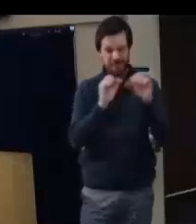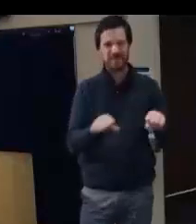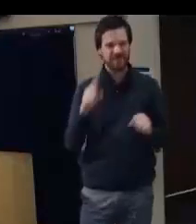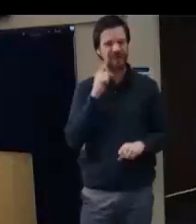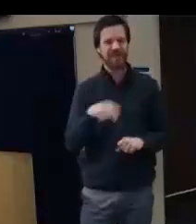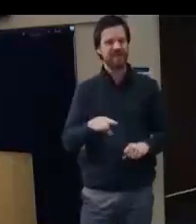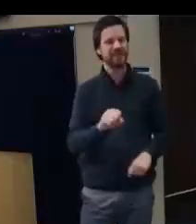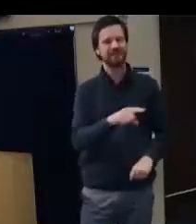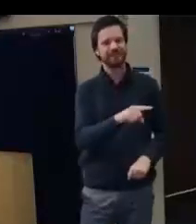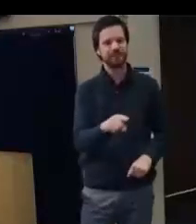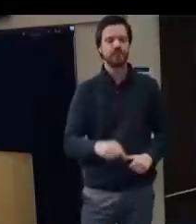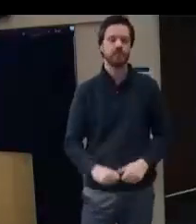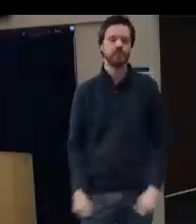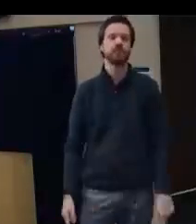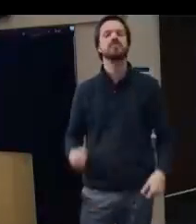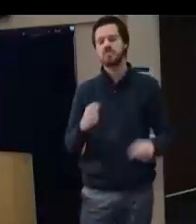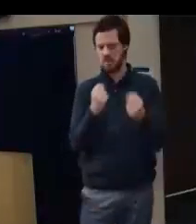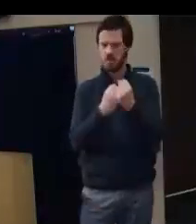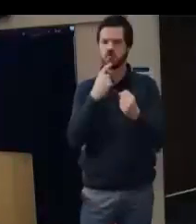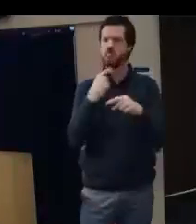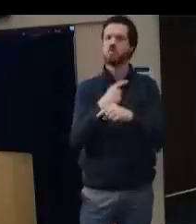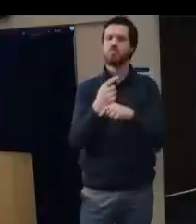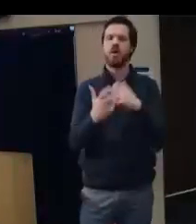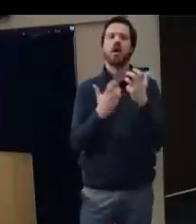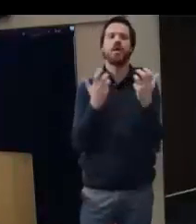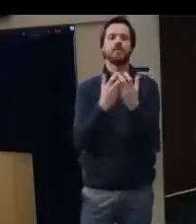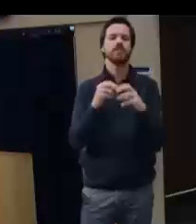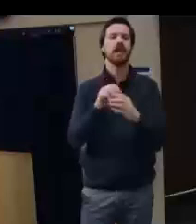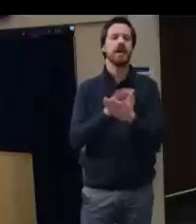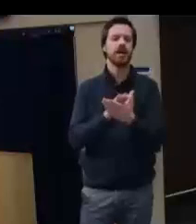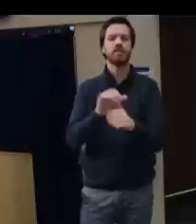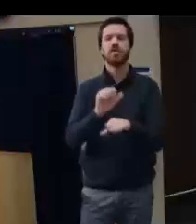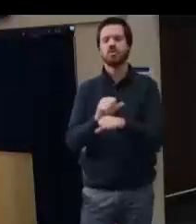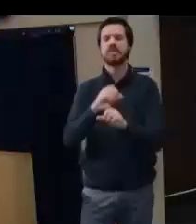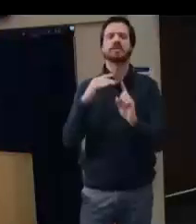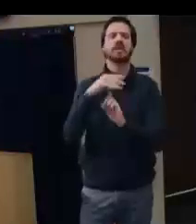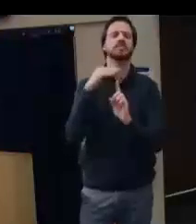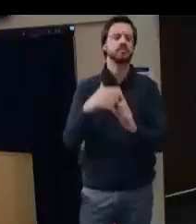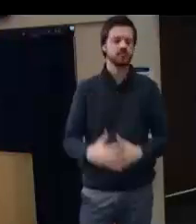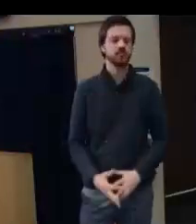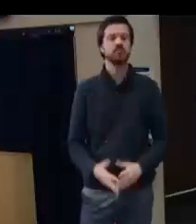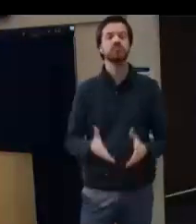them advocate for appropriate accommodations in academic and employment settings and encourage